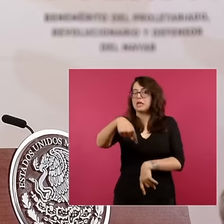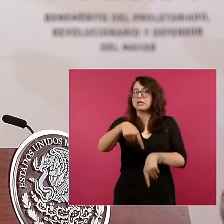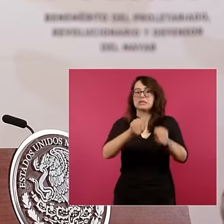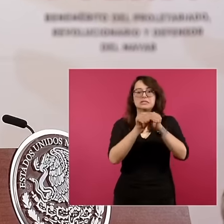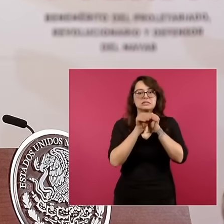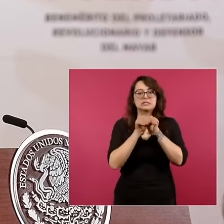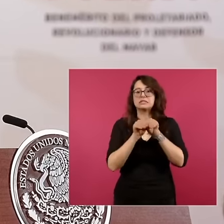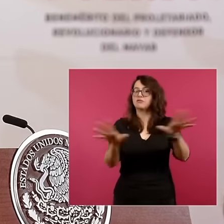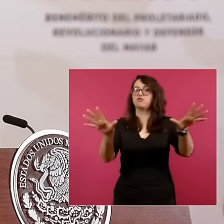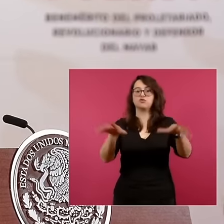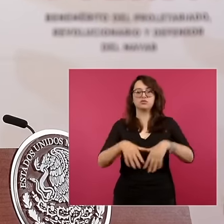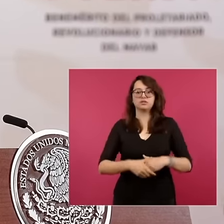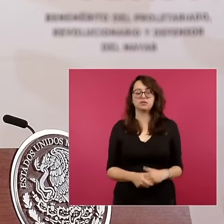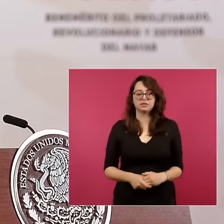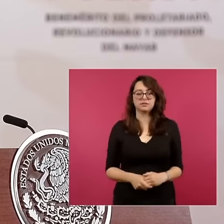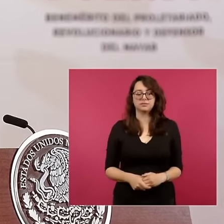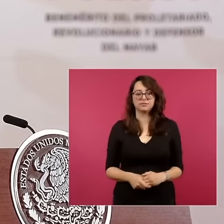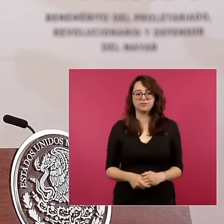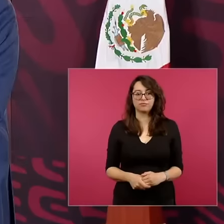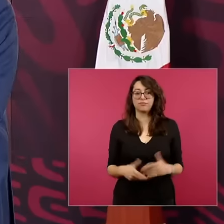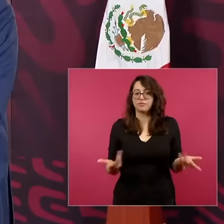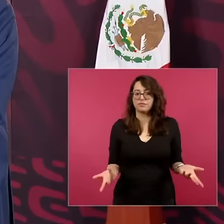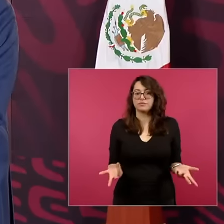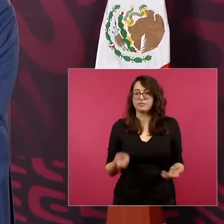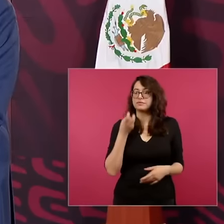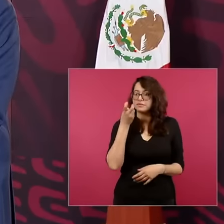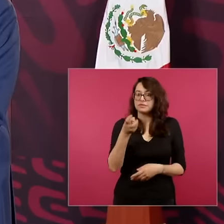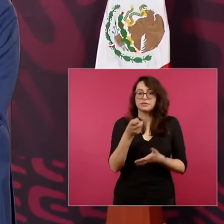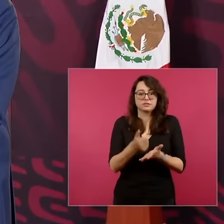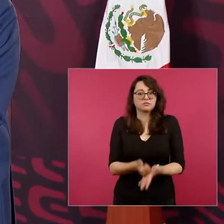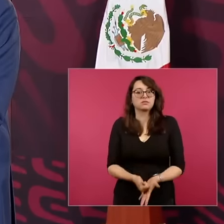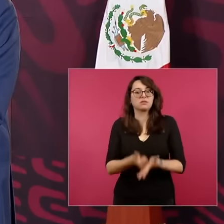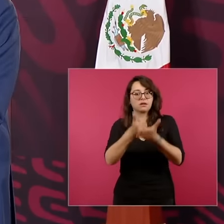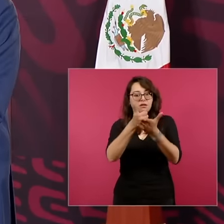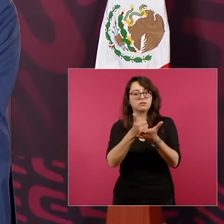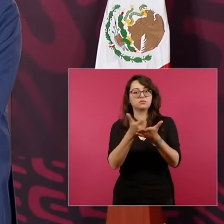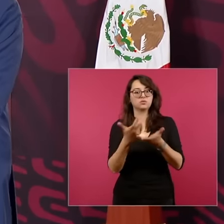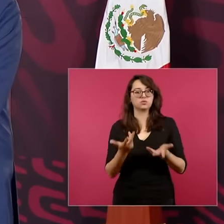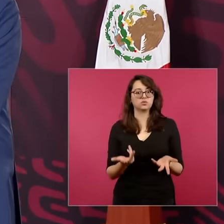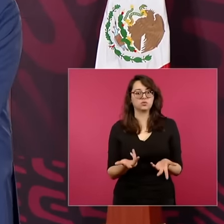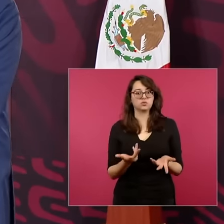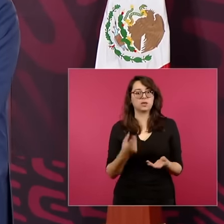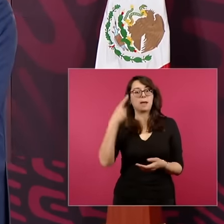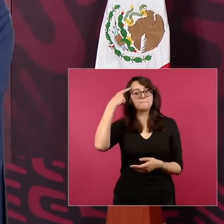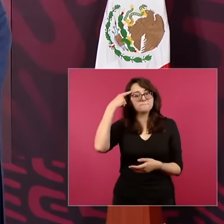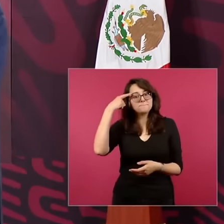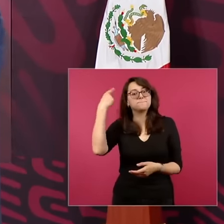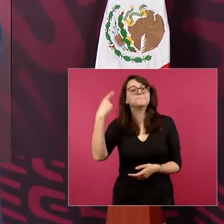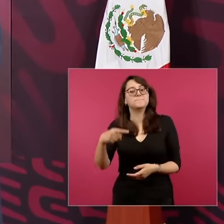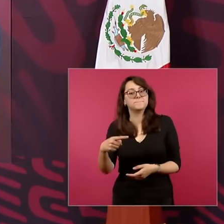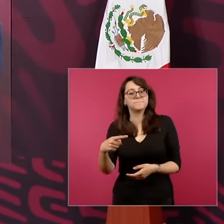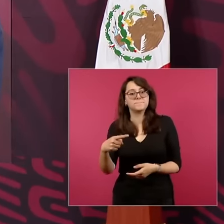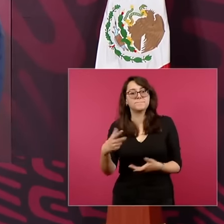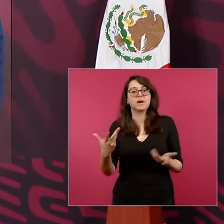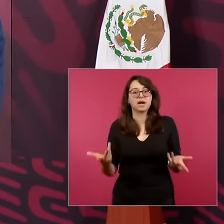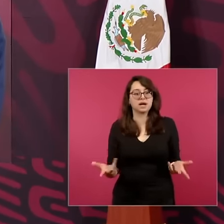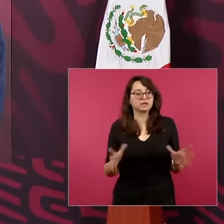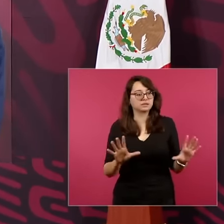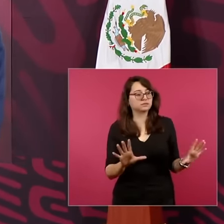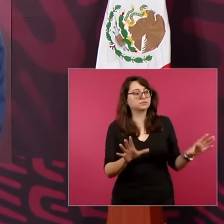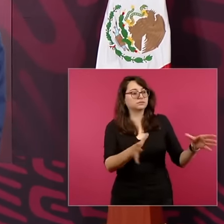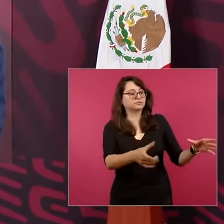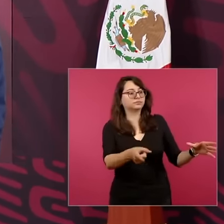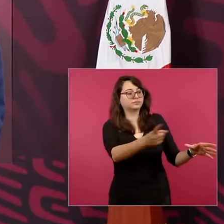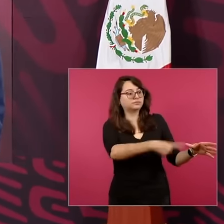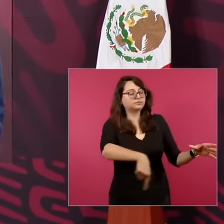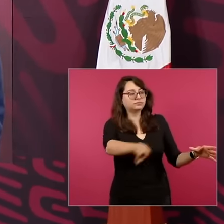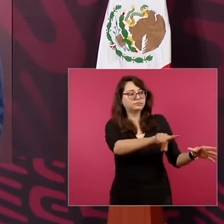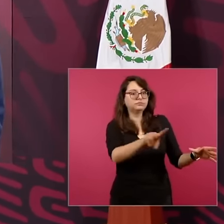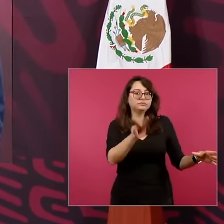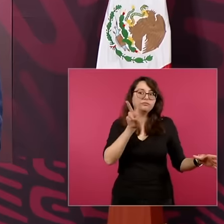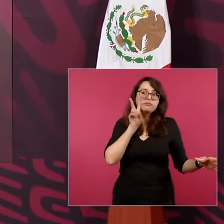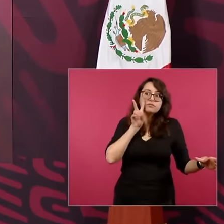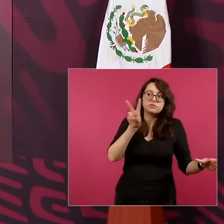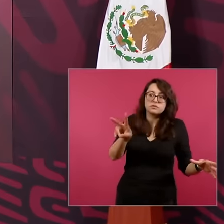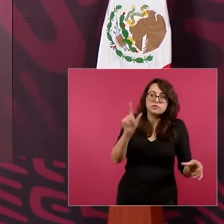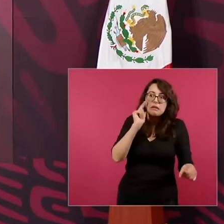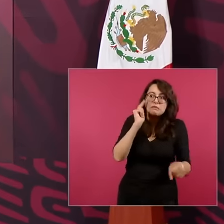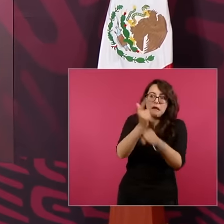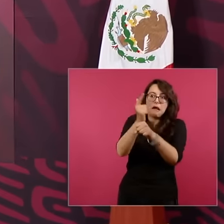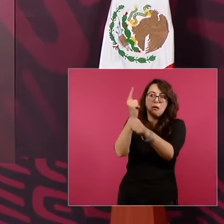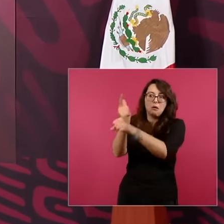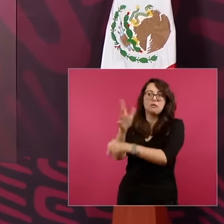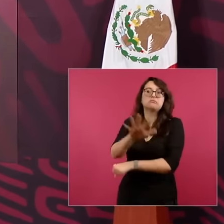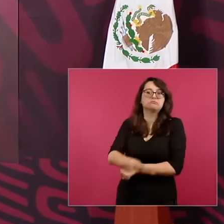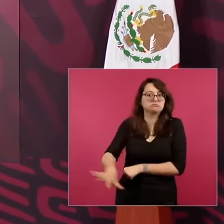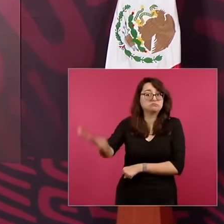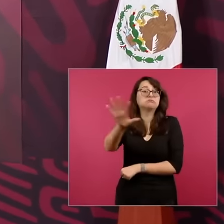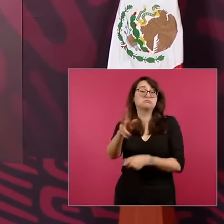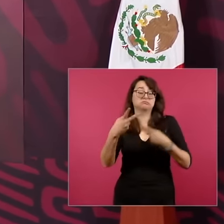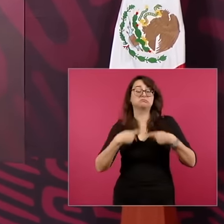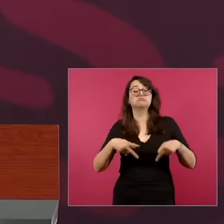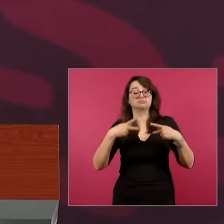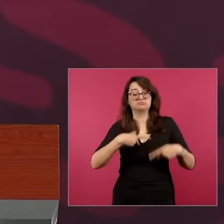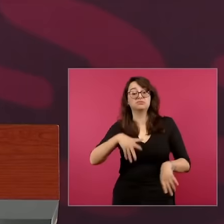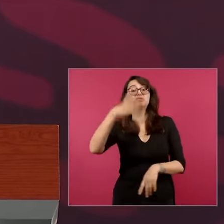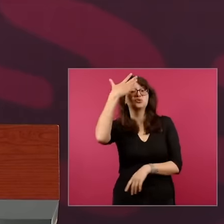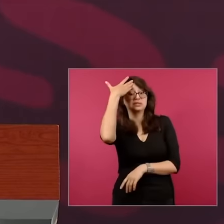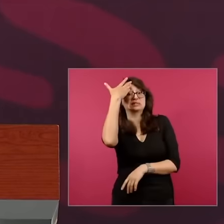no no this helps a lot so that our adversaries also Yes now Stop being